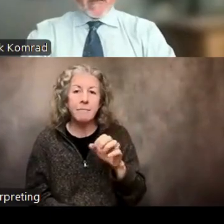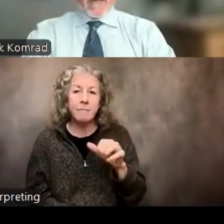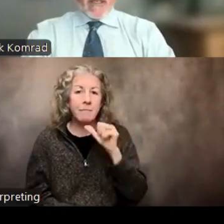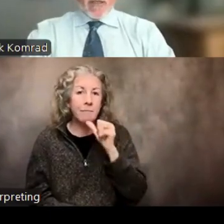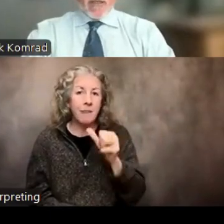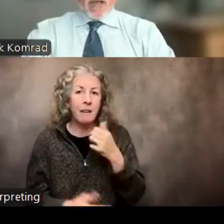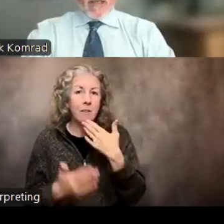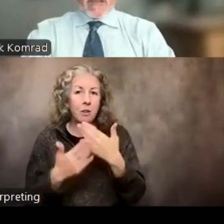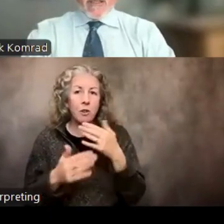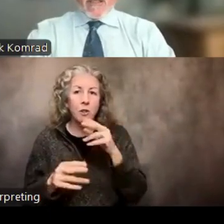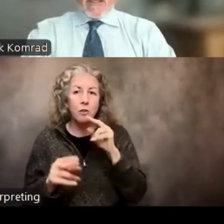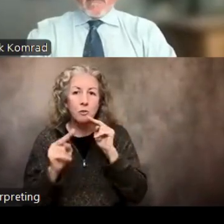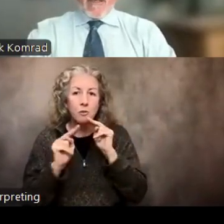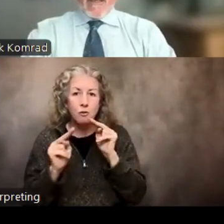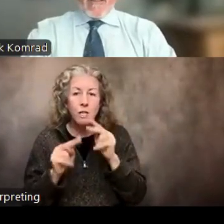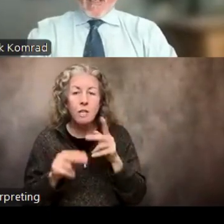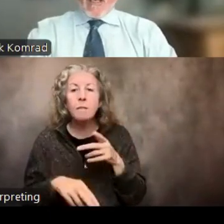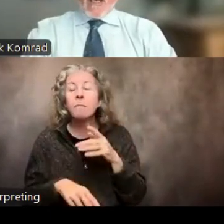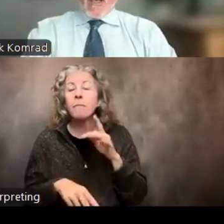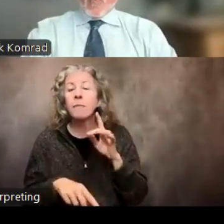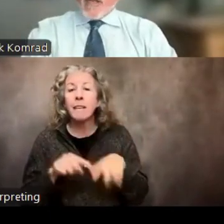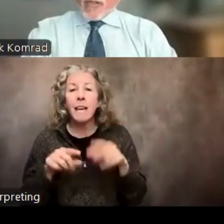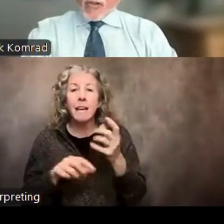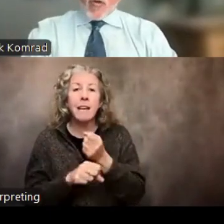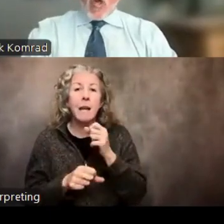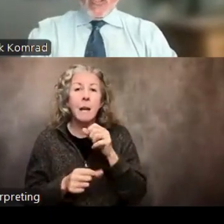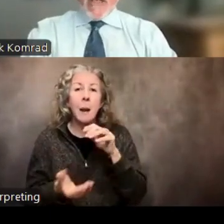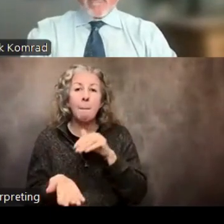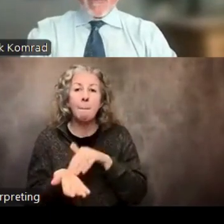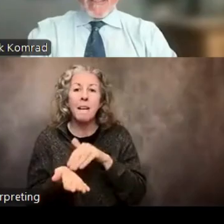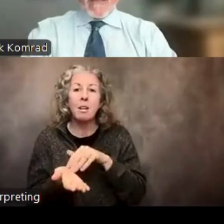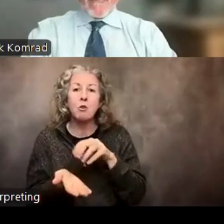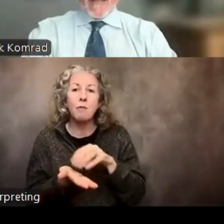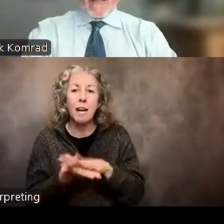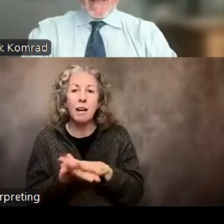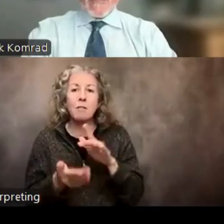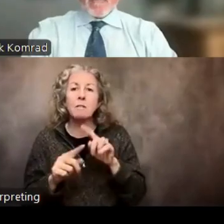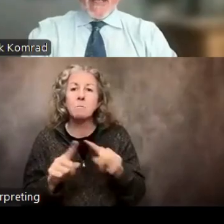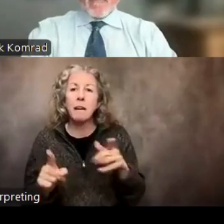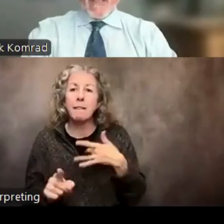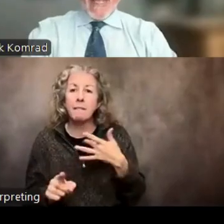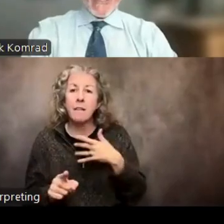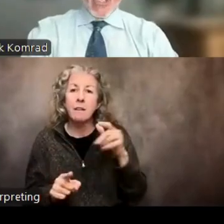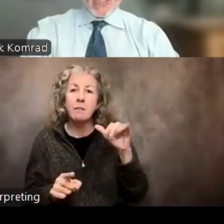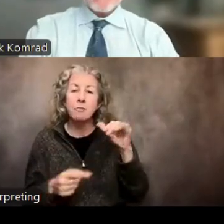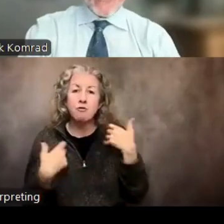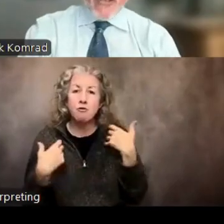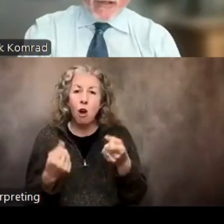of HIPAA laws, but we strongly believe that this may be a cover